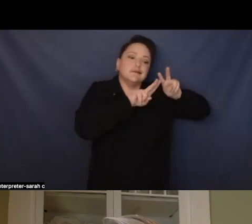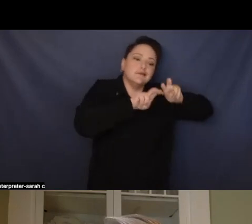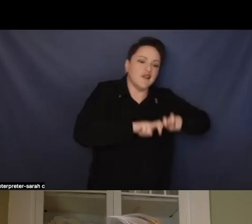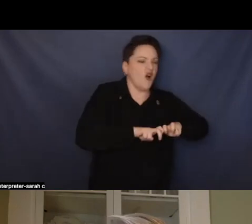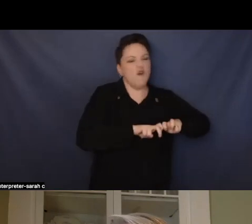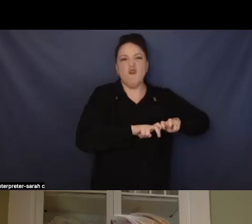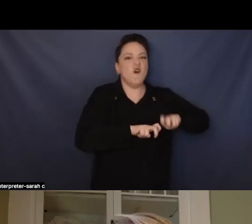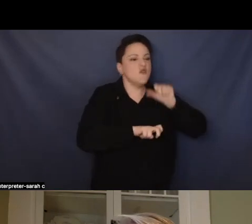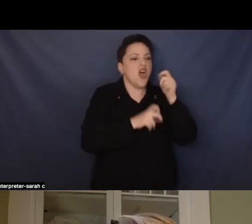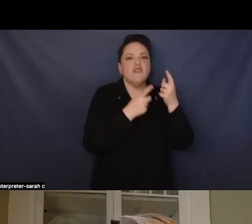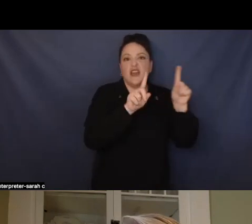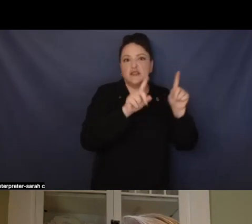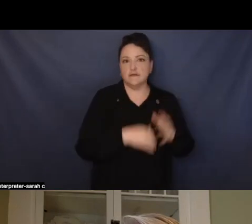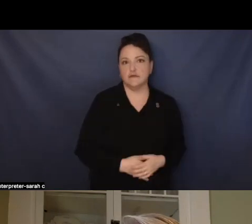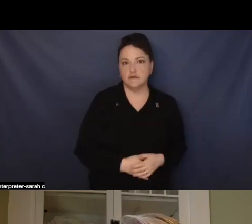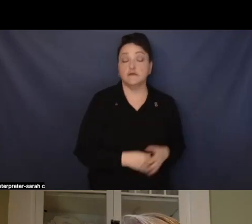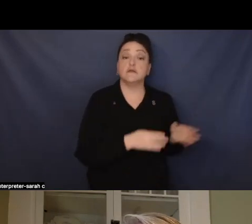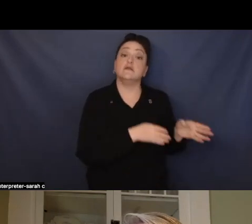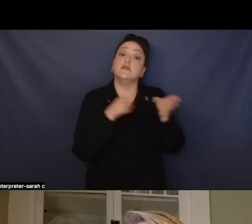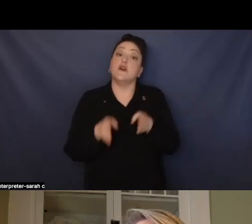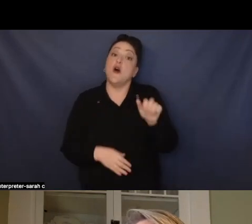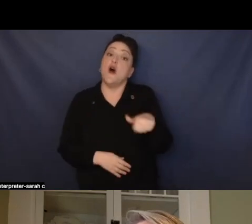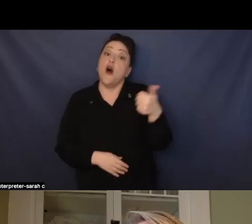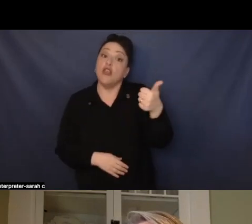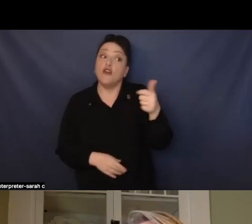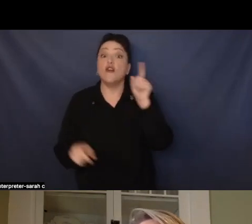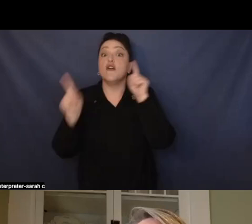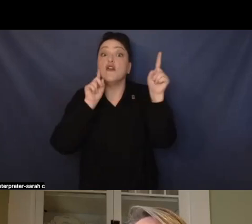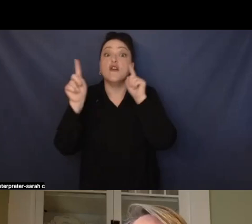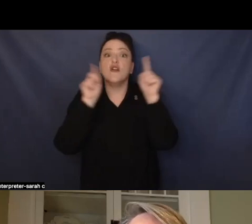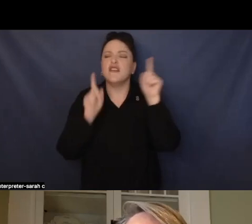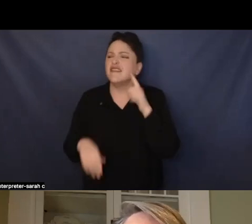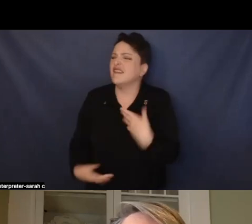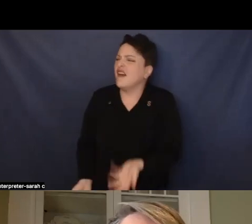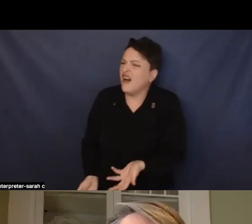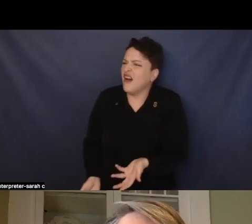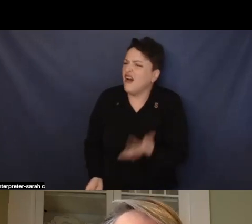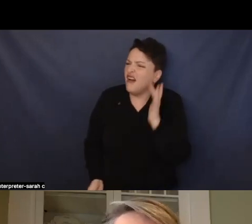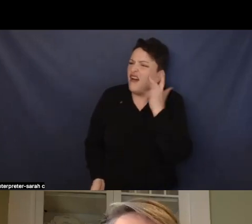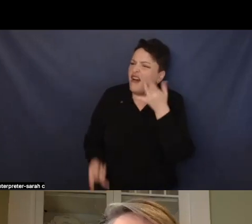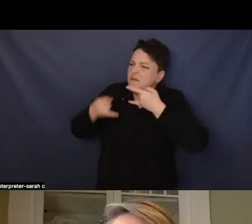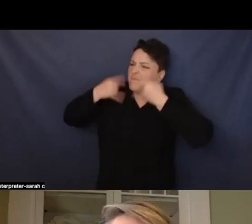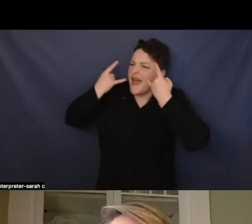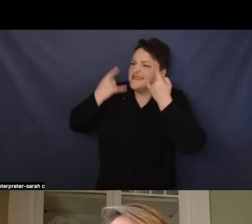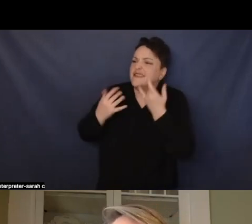And one thing I hear often is if you want to be protected, just protect yourself. Well,